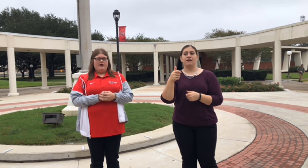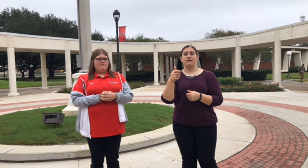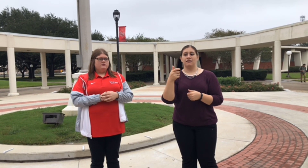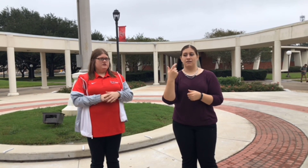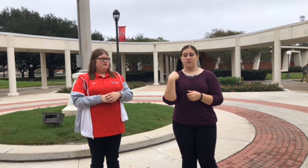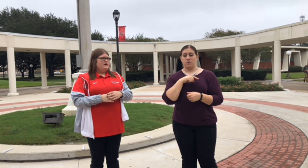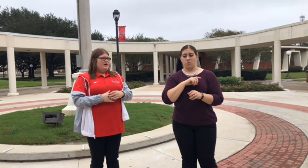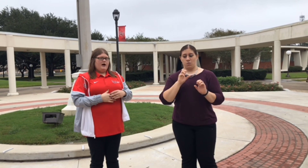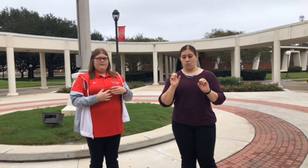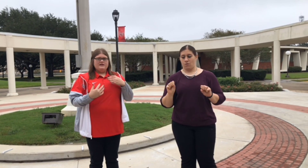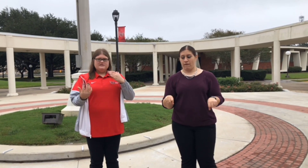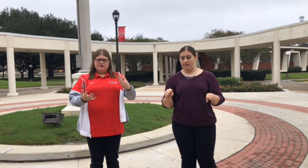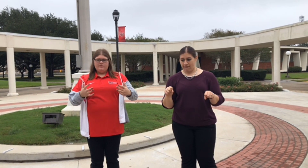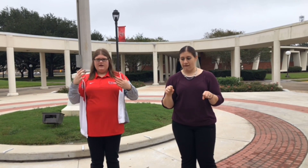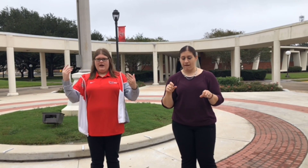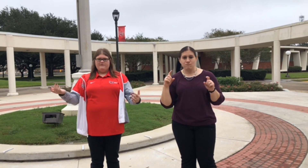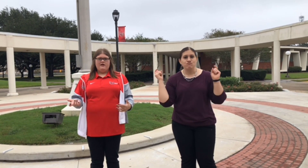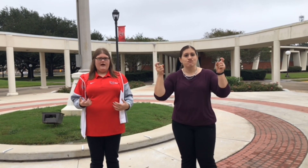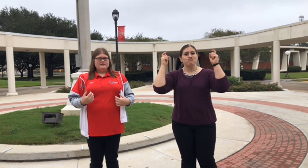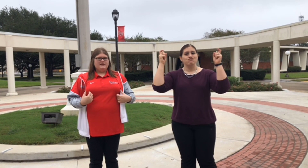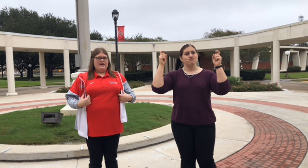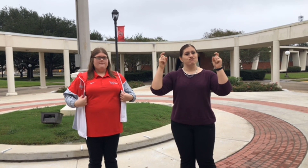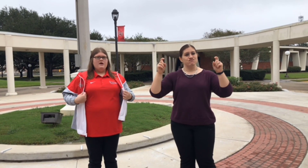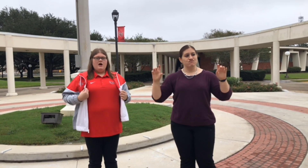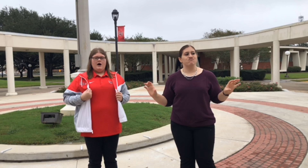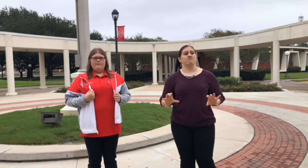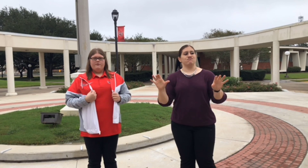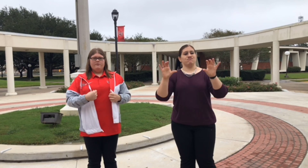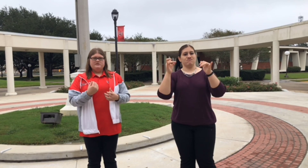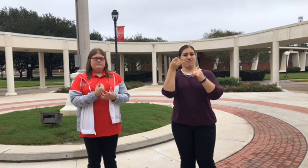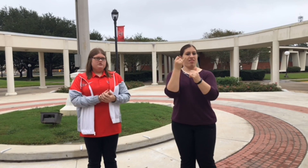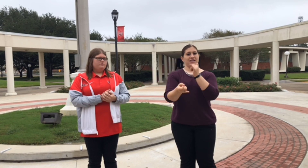Our football team is doing